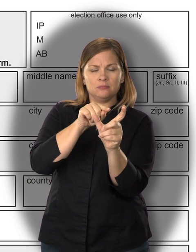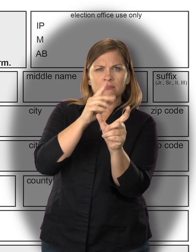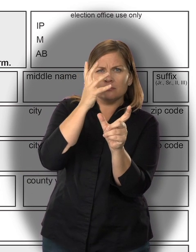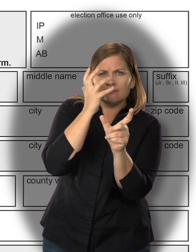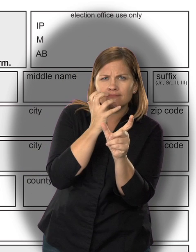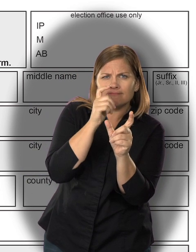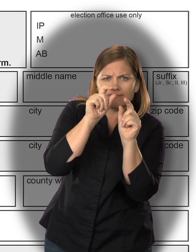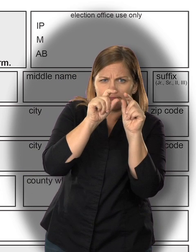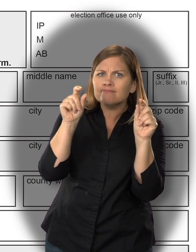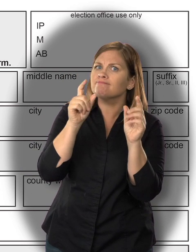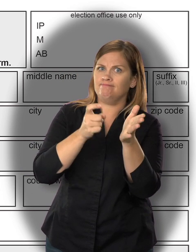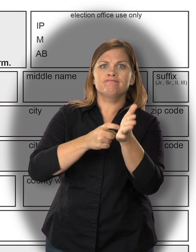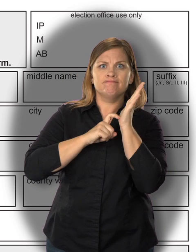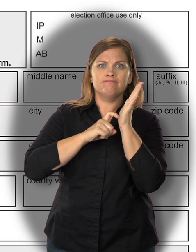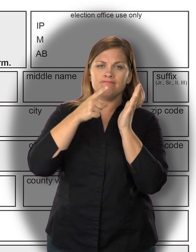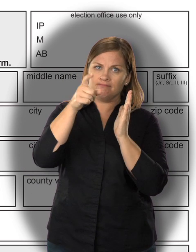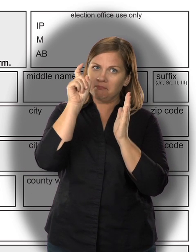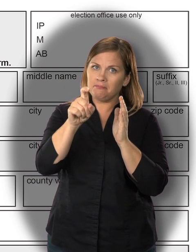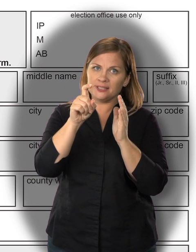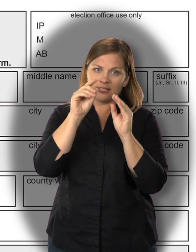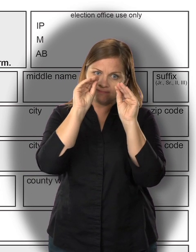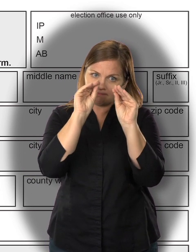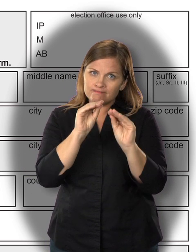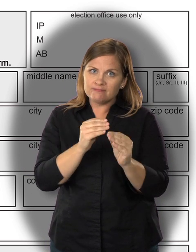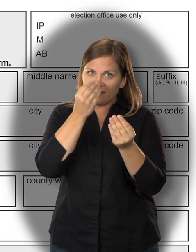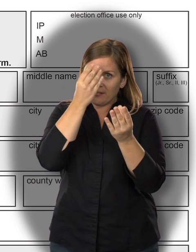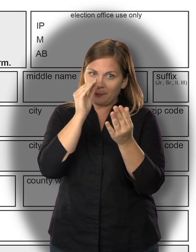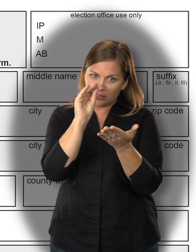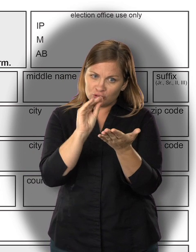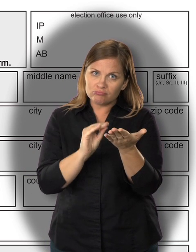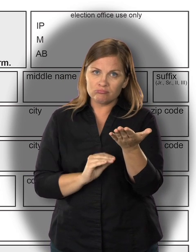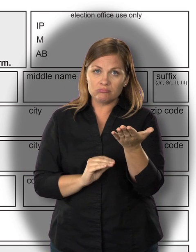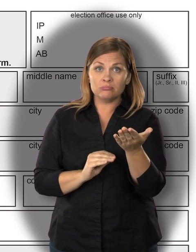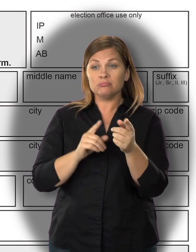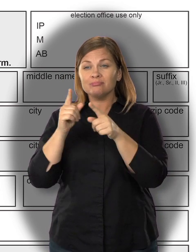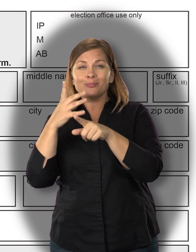but you are not required to provide, your school district, if you know it,